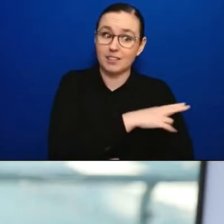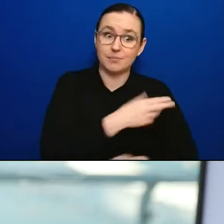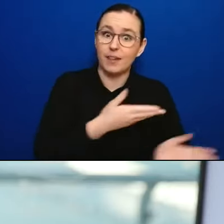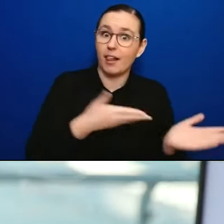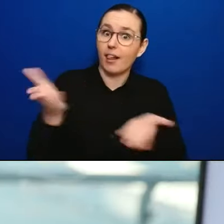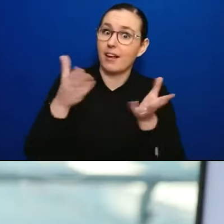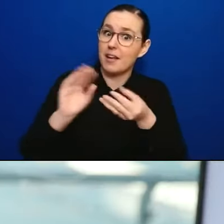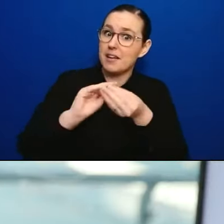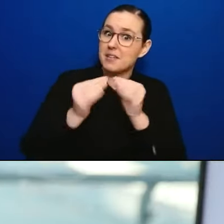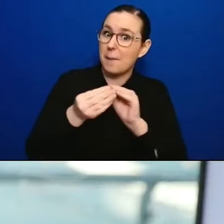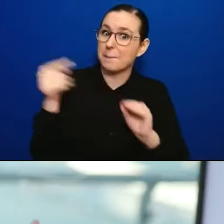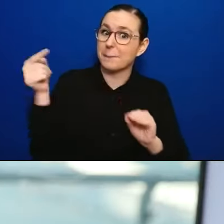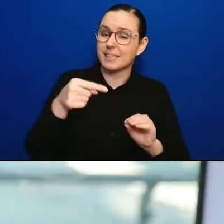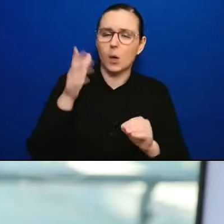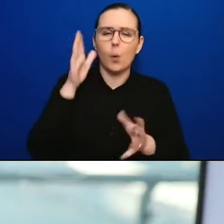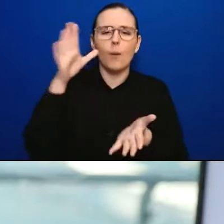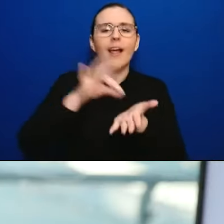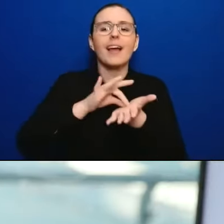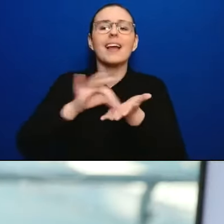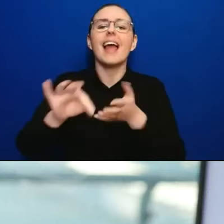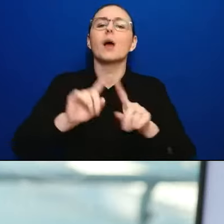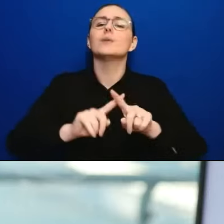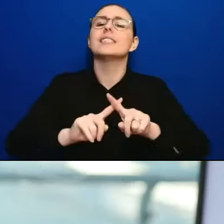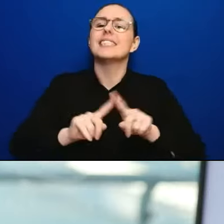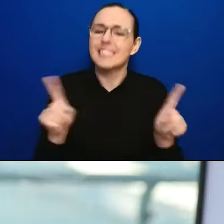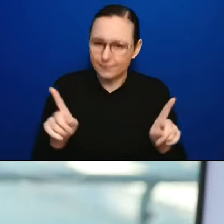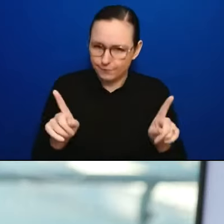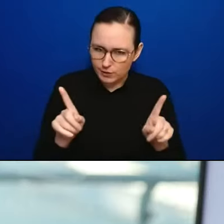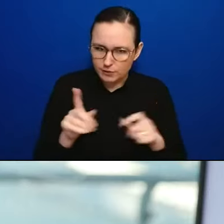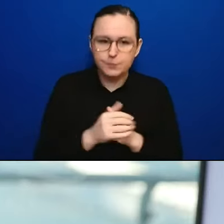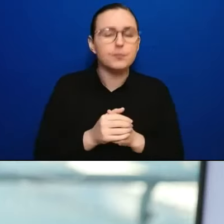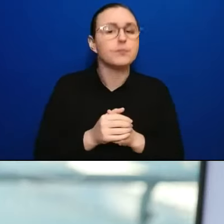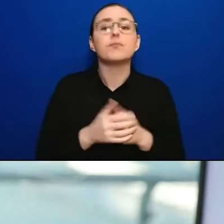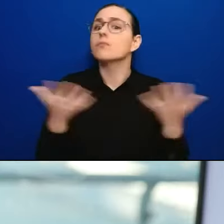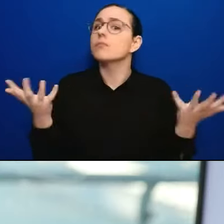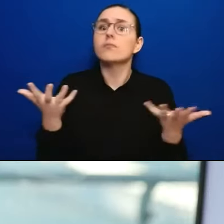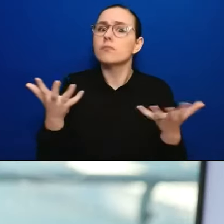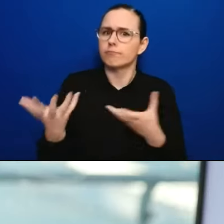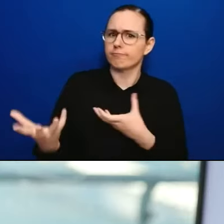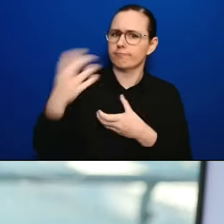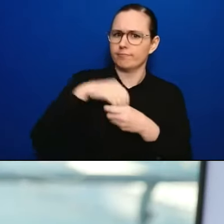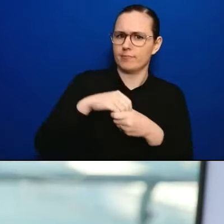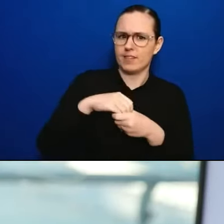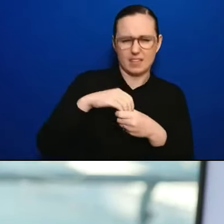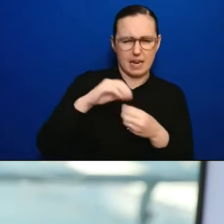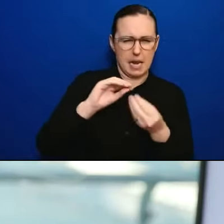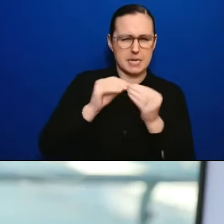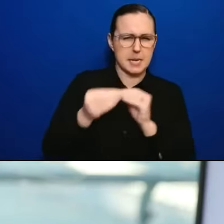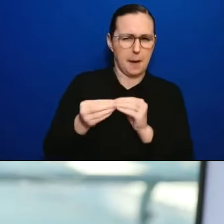updating how we'll report on hospitalizations to provide a more fulsome account of